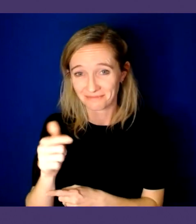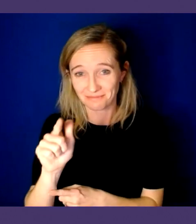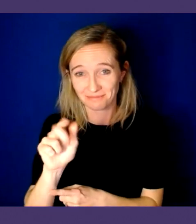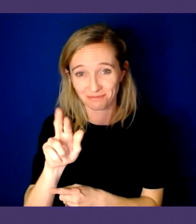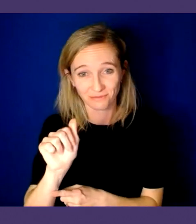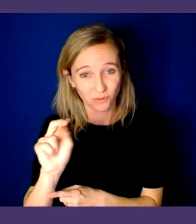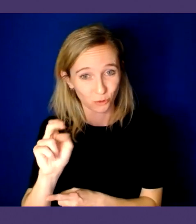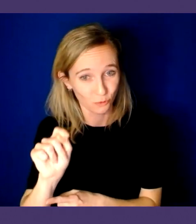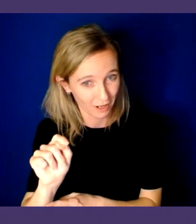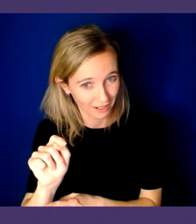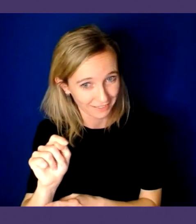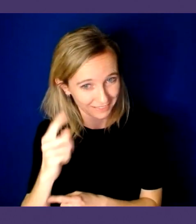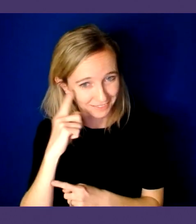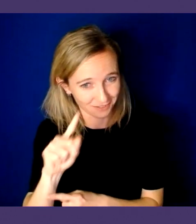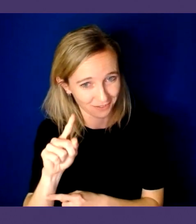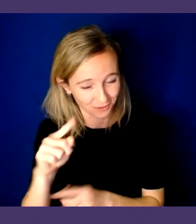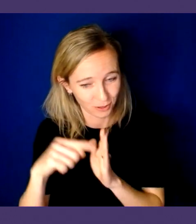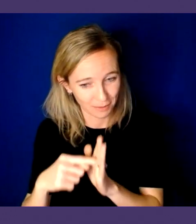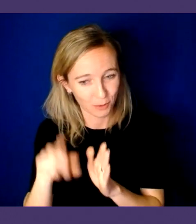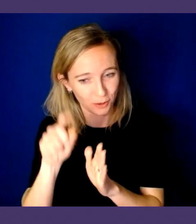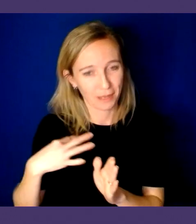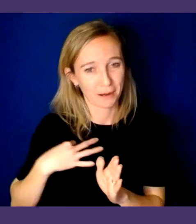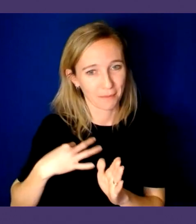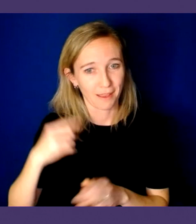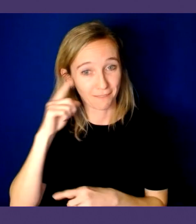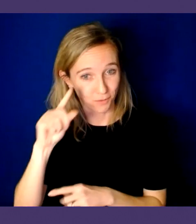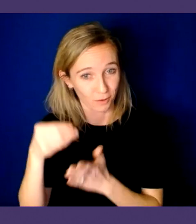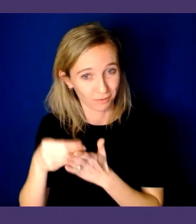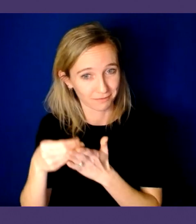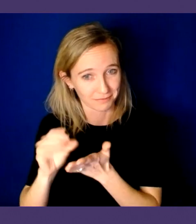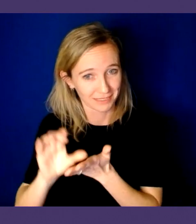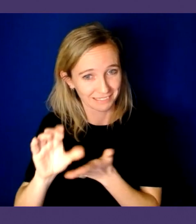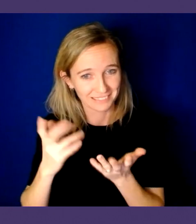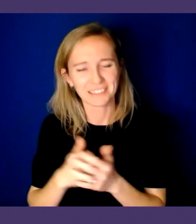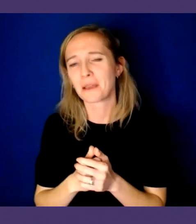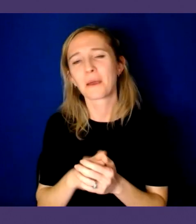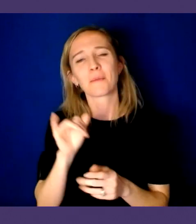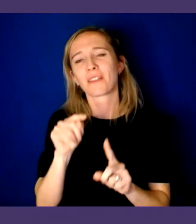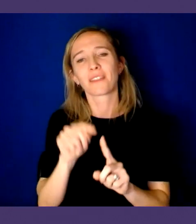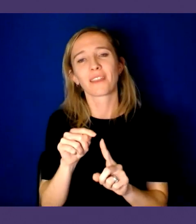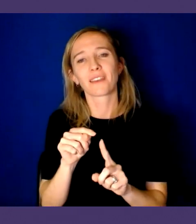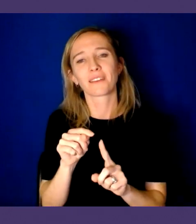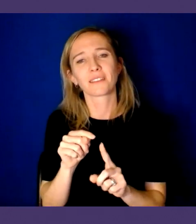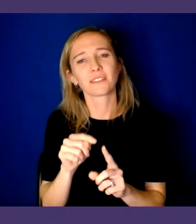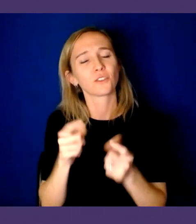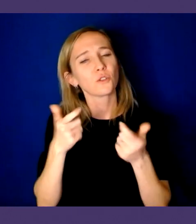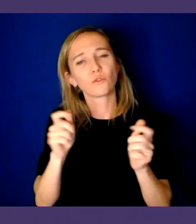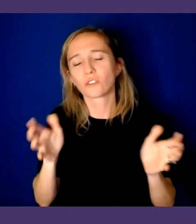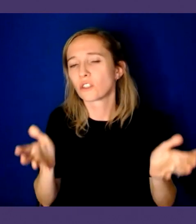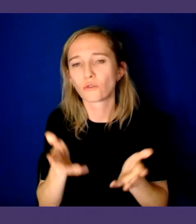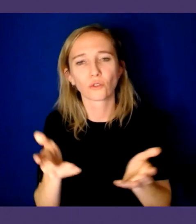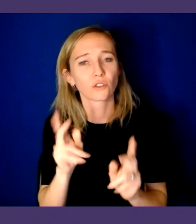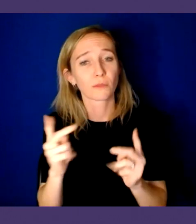But that's a huge piece for us is encouraging people to share this information in their networks,